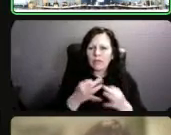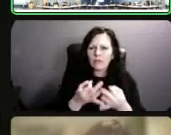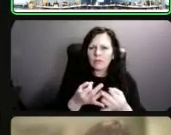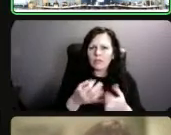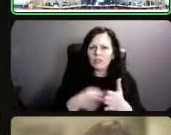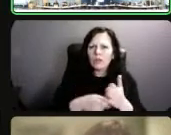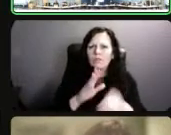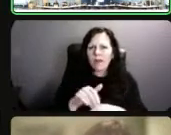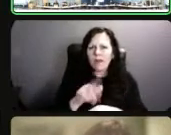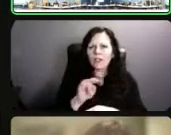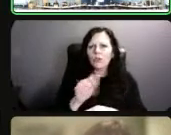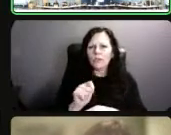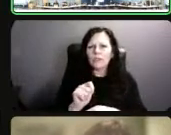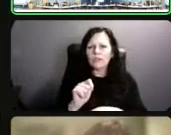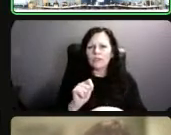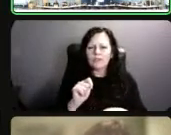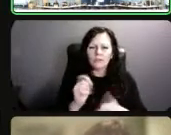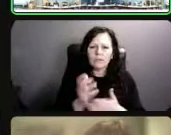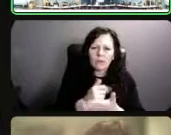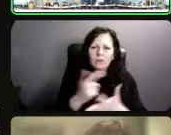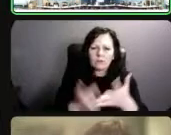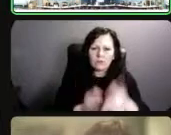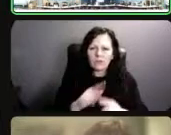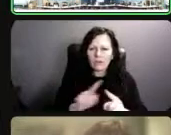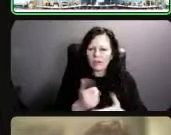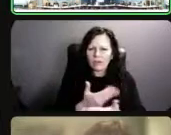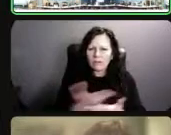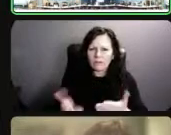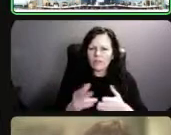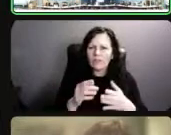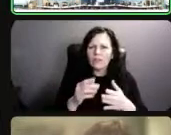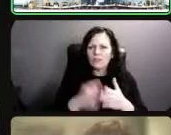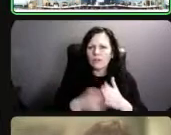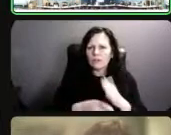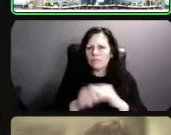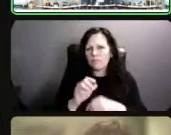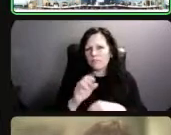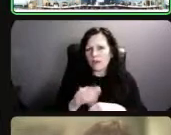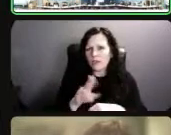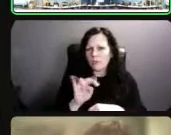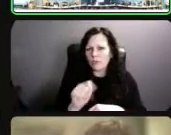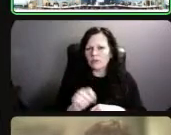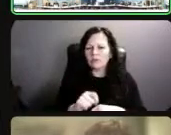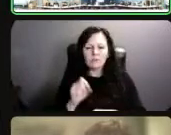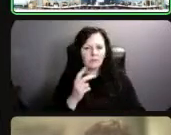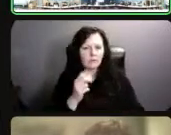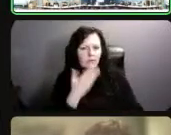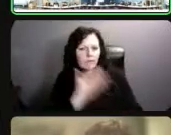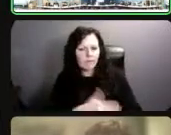CREDITOR. IT'S THE THIRD CATEGORY AT 80 PERCENT OF THE RESIDENTIAL RATE